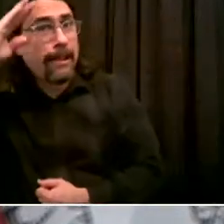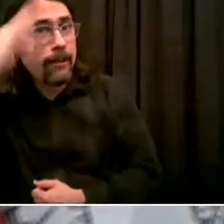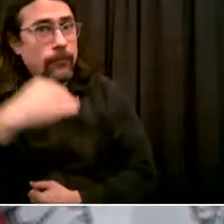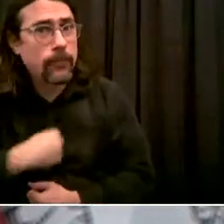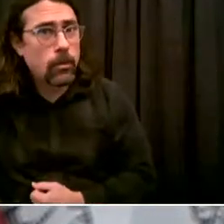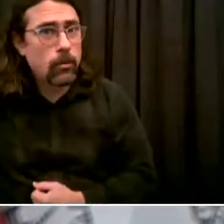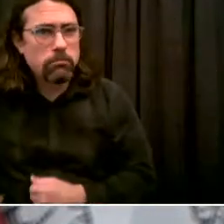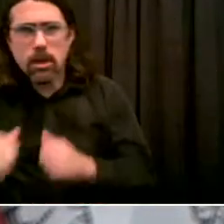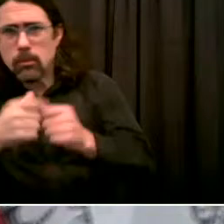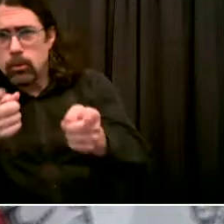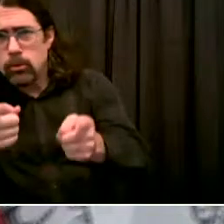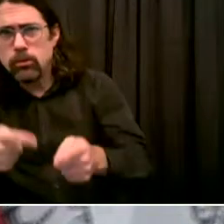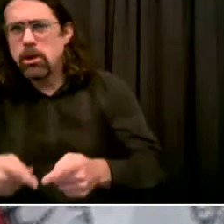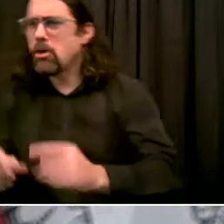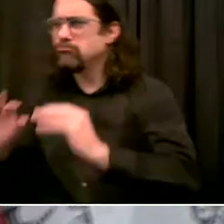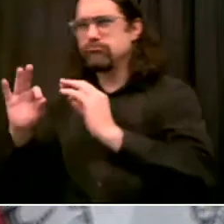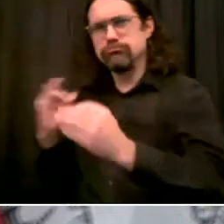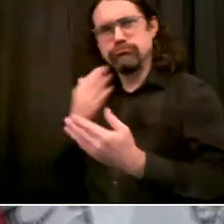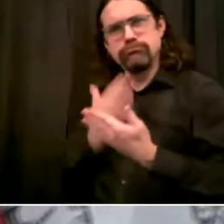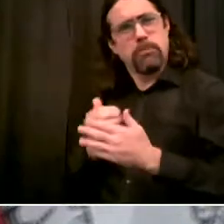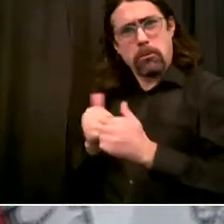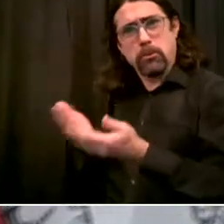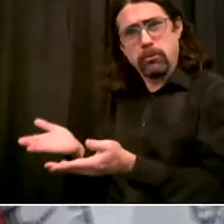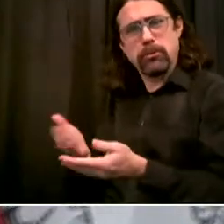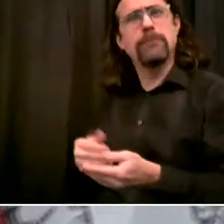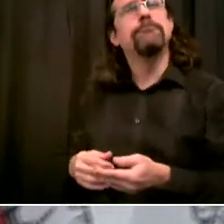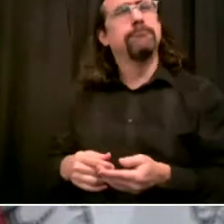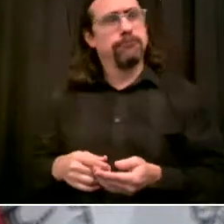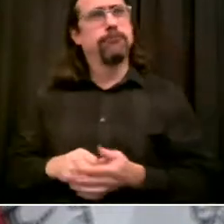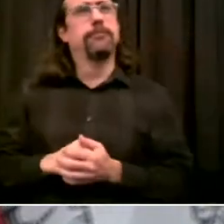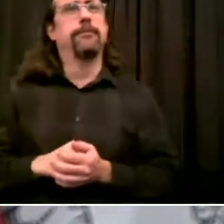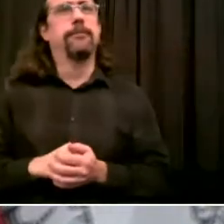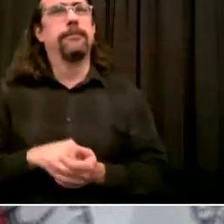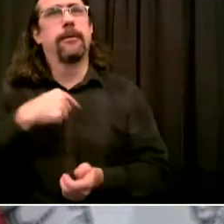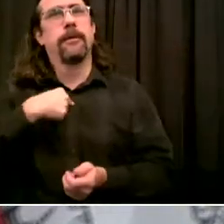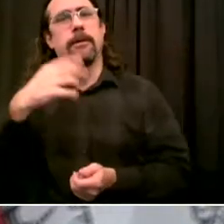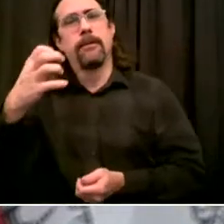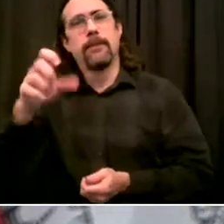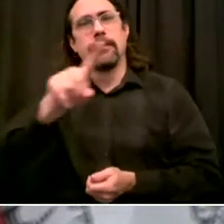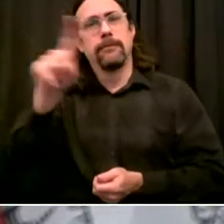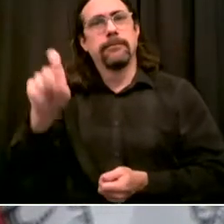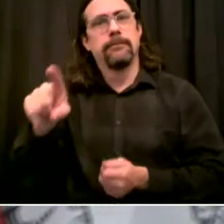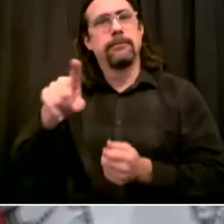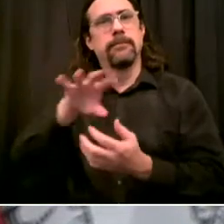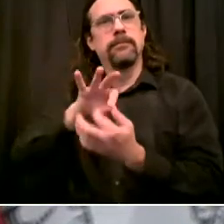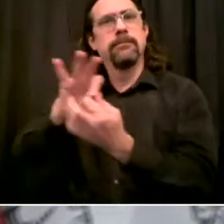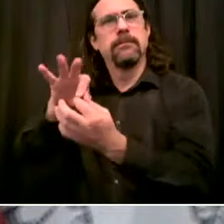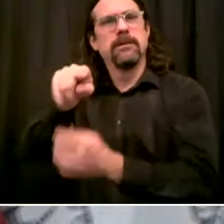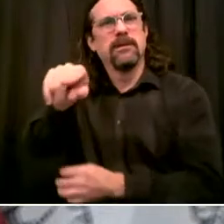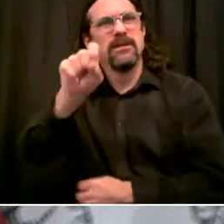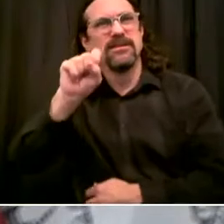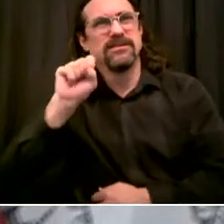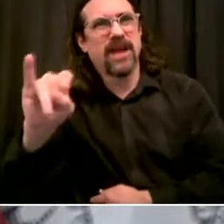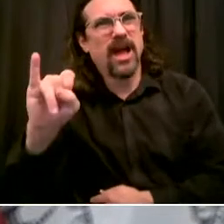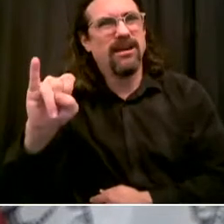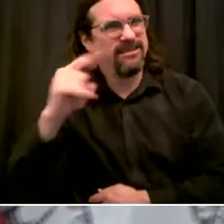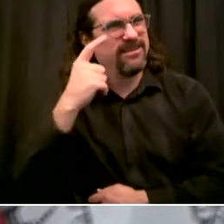A A GLGLROIAIA, HOWW ARE YOU Reporter: GOOD, THANK YOU.